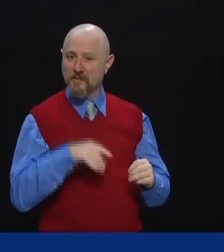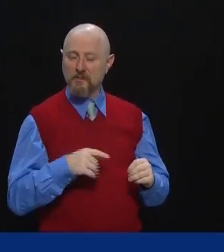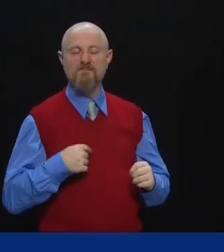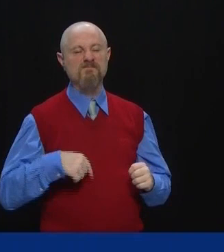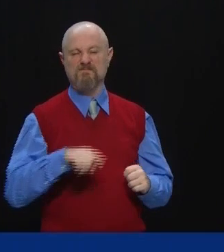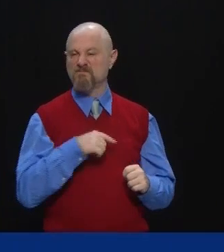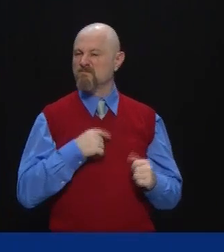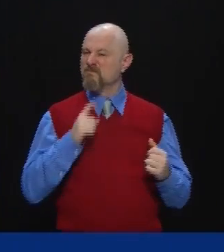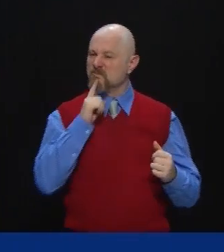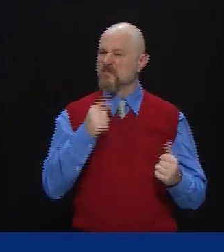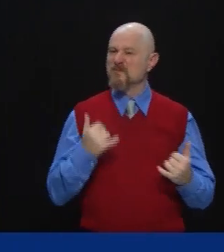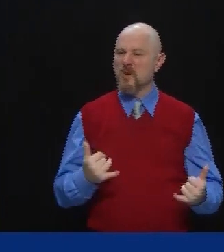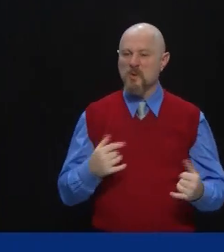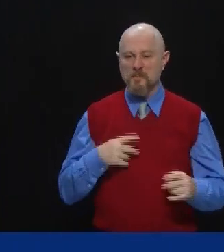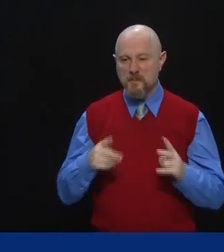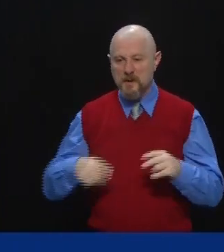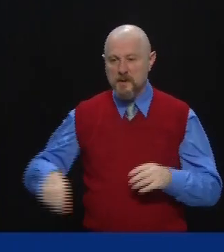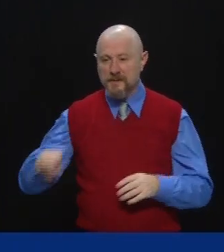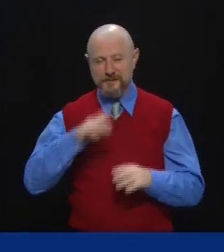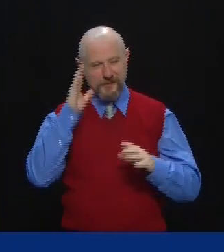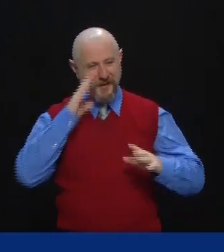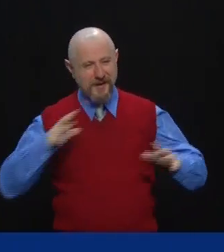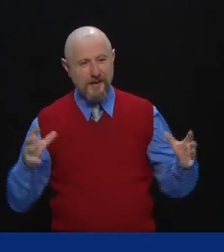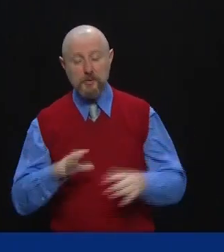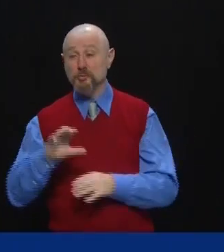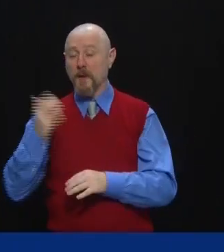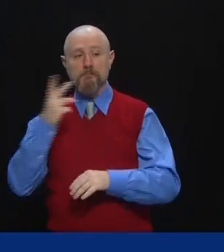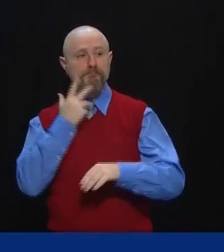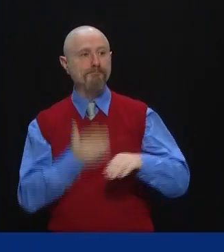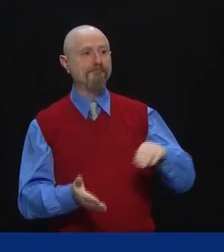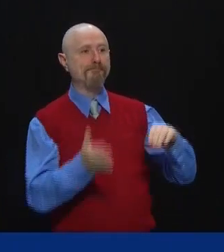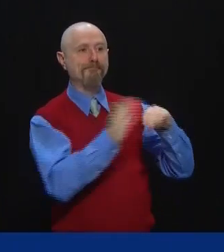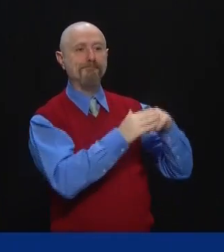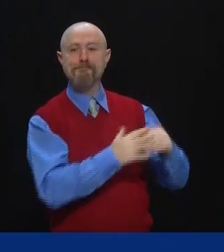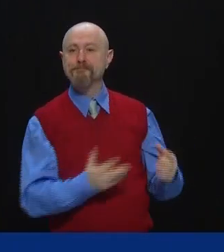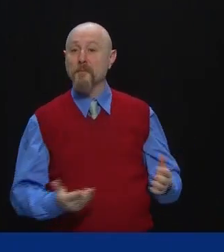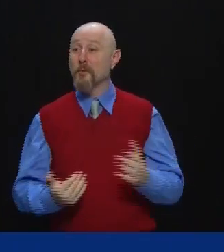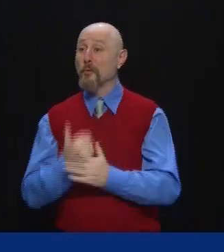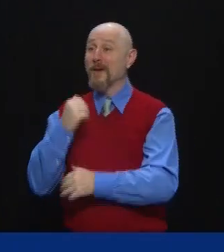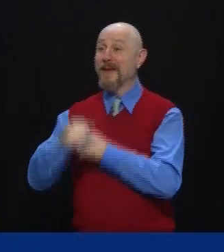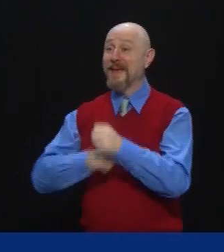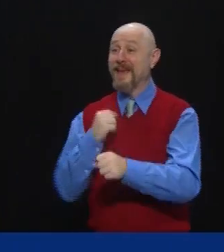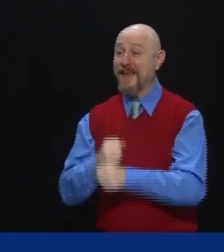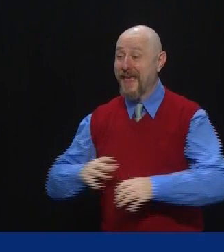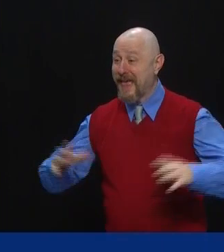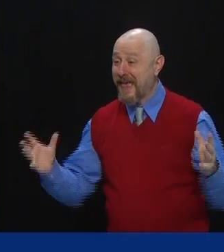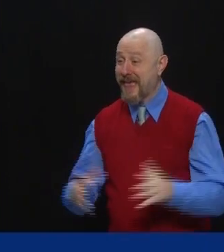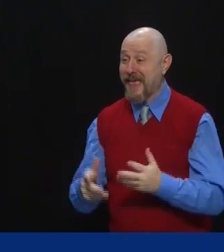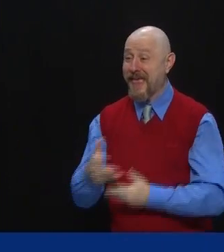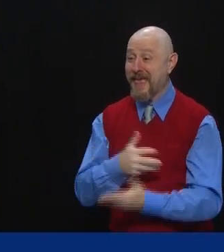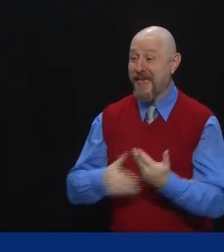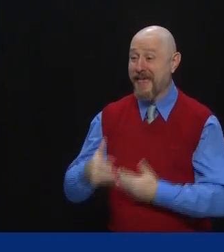IT'S HERE. WE HAD SIT-DOWNS AT THANKSGIVING. NUMBERS WENT UP HIGH AFTER THAT. PEOPLE GOT TOGETHER FOR CHRISTMAS.